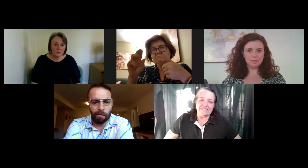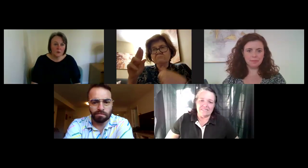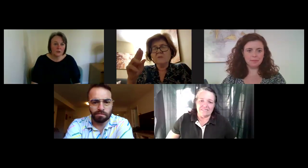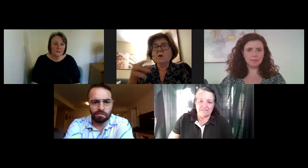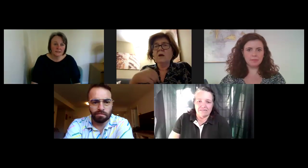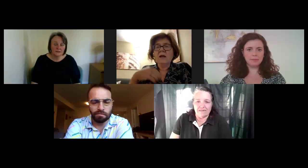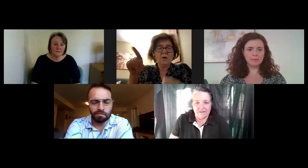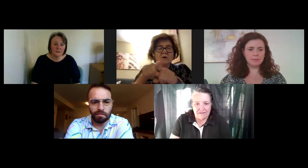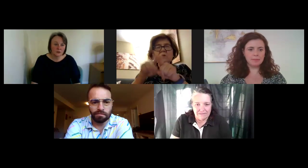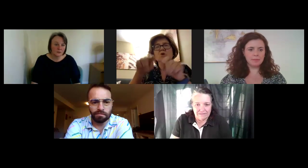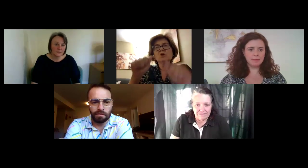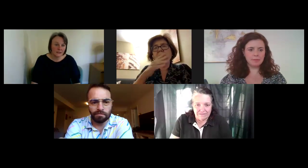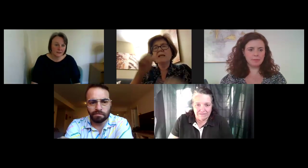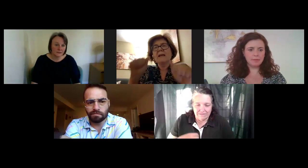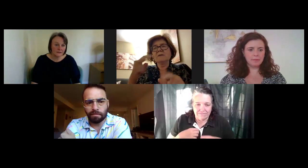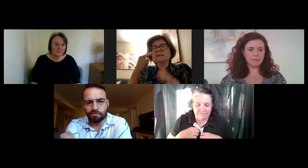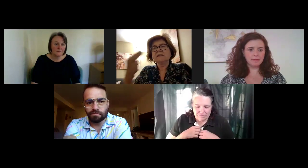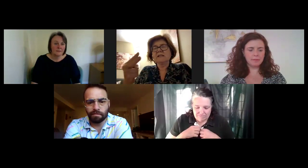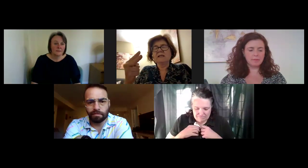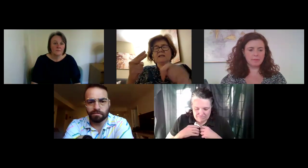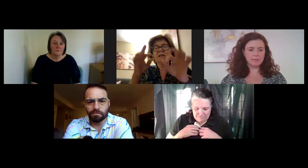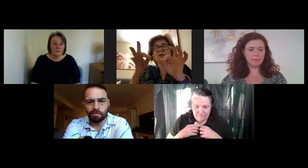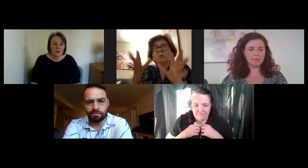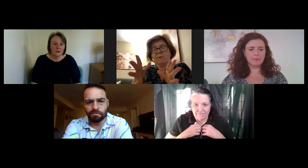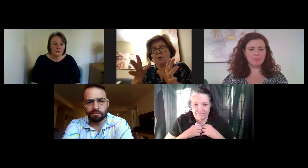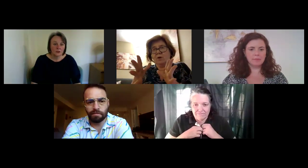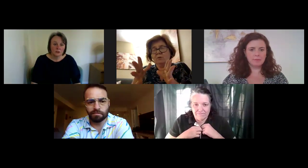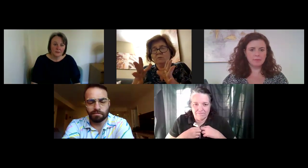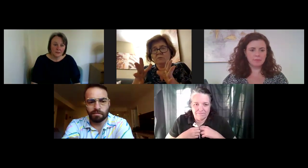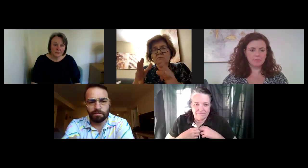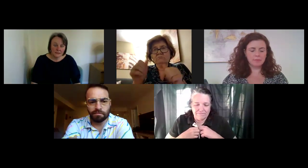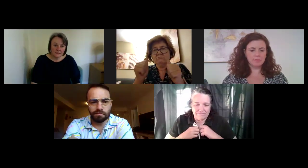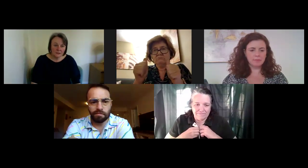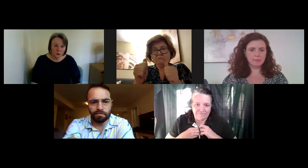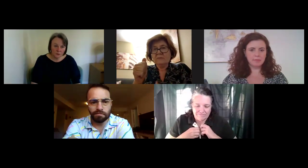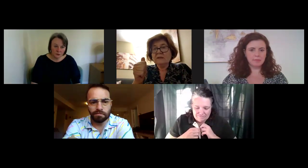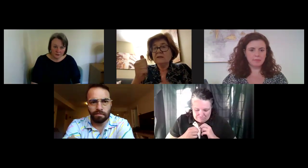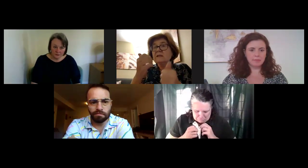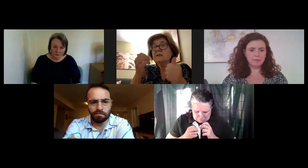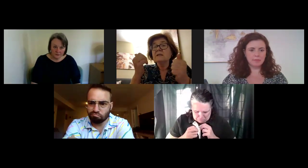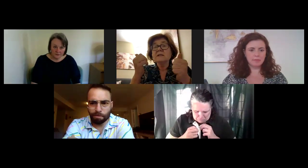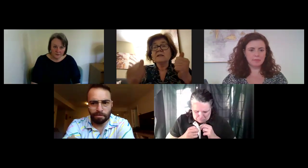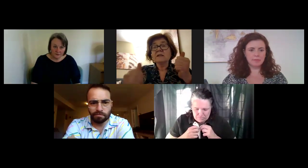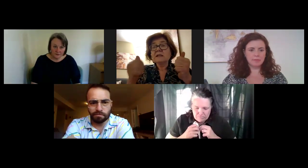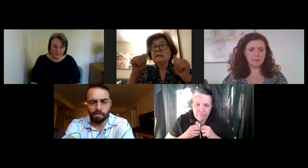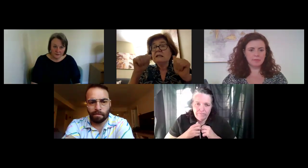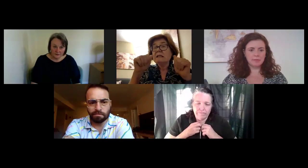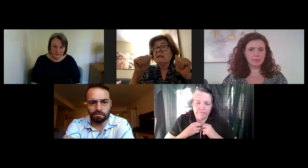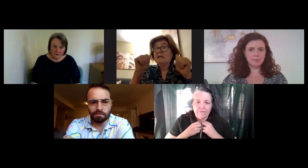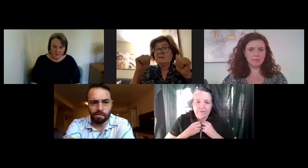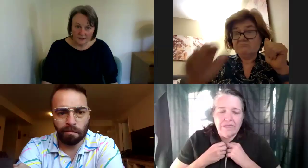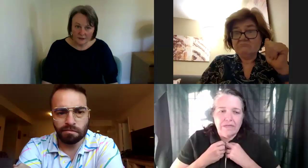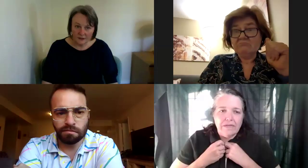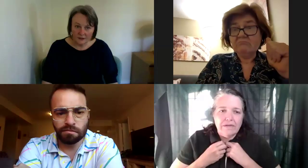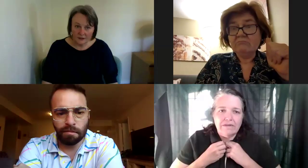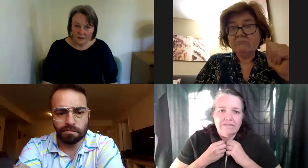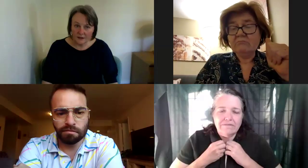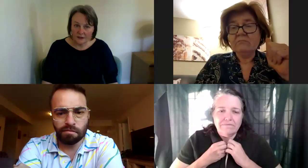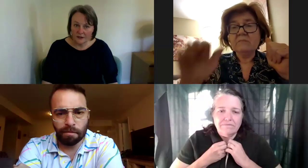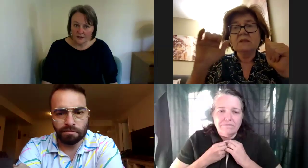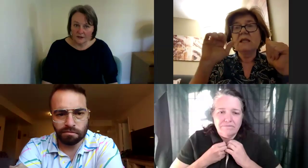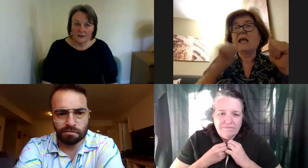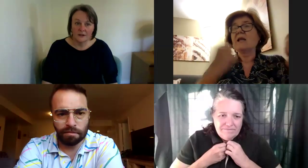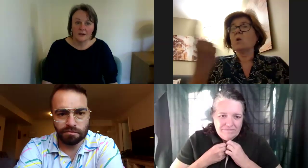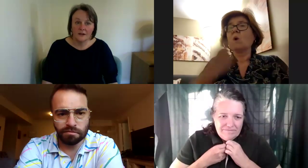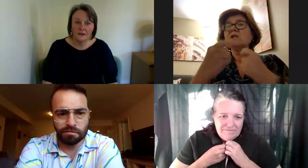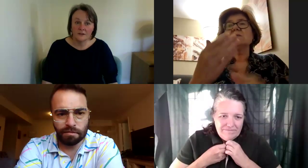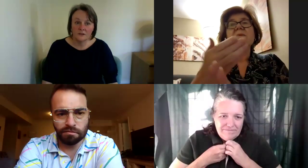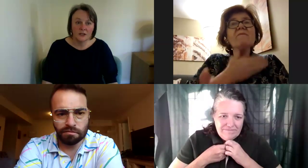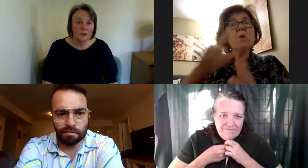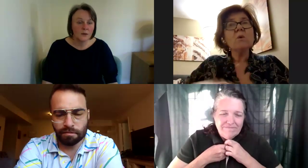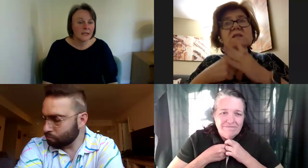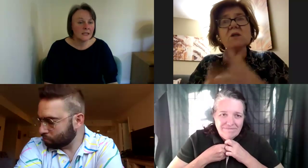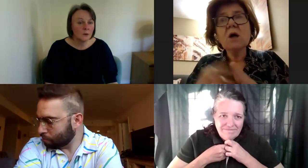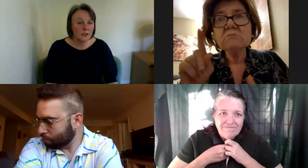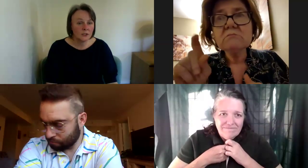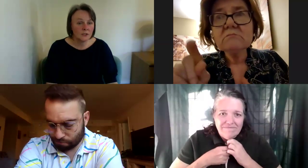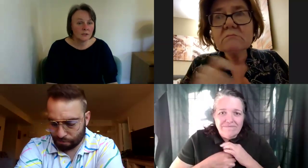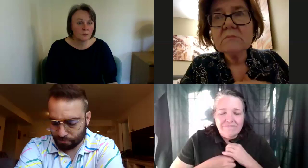Or you can see it via StreamText. Also you should be able to see the interpreter. So any questions